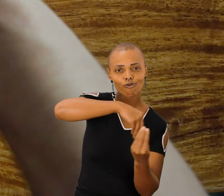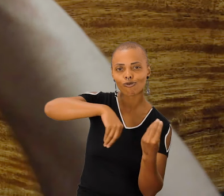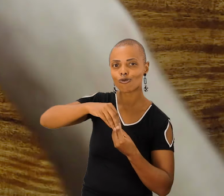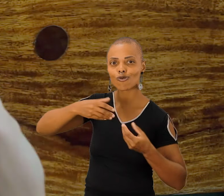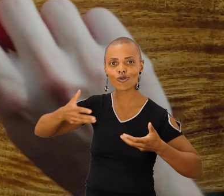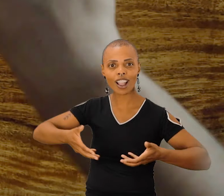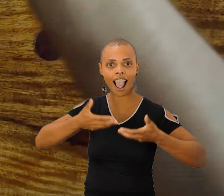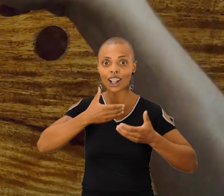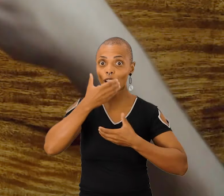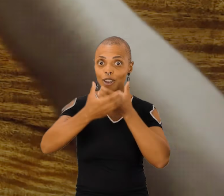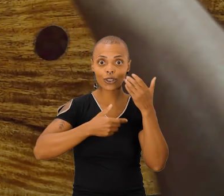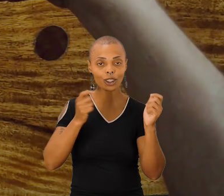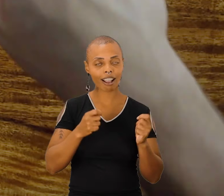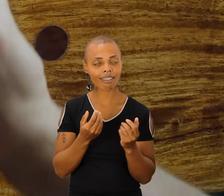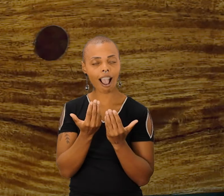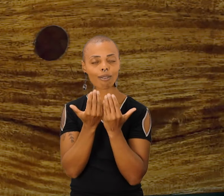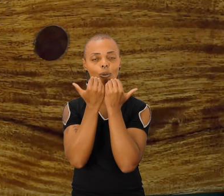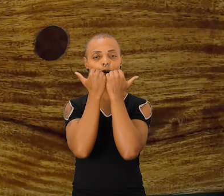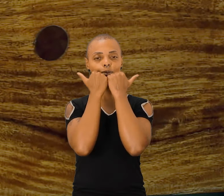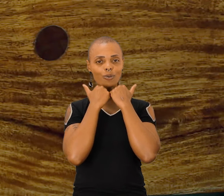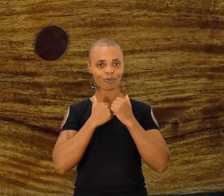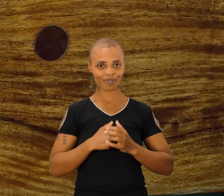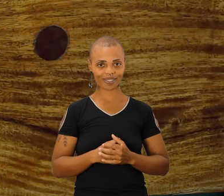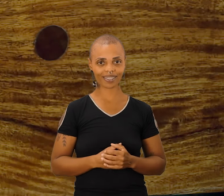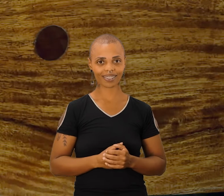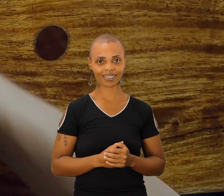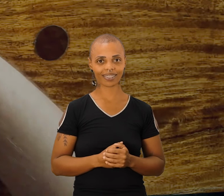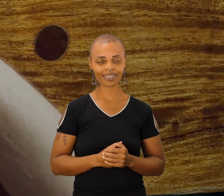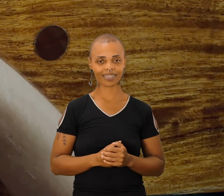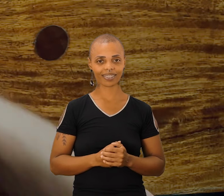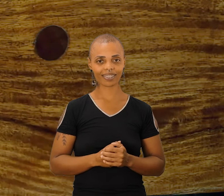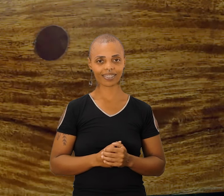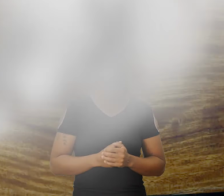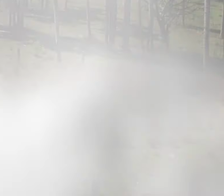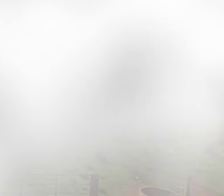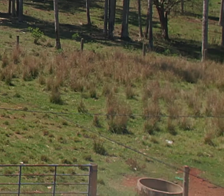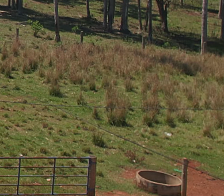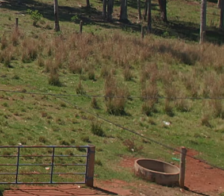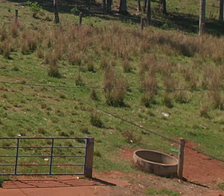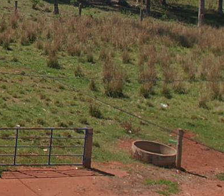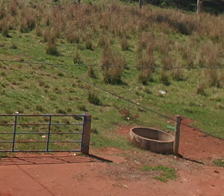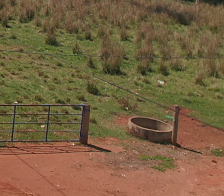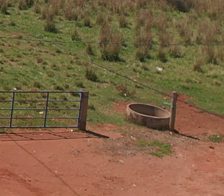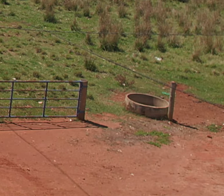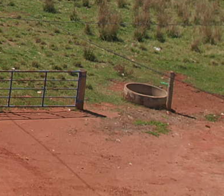There you go, now you have a beautiful fruit salad to enjoy. Electronic